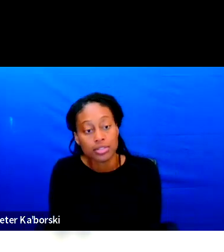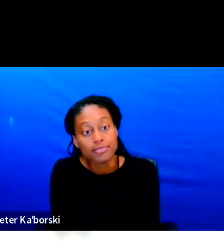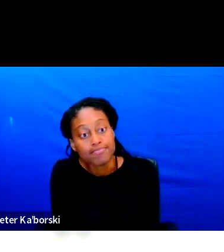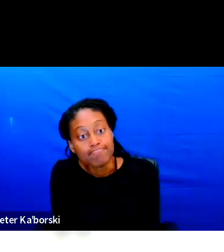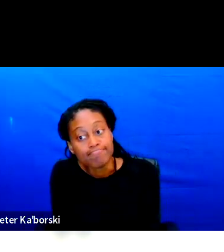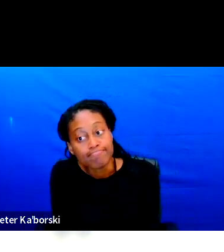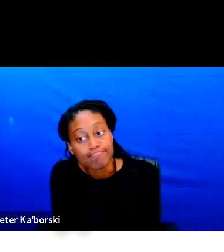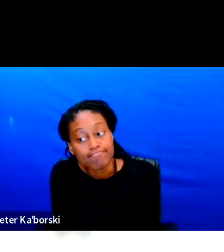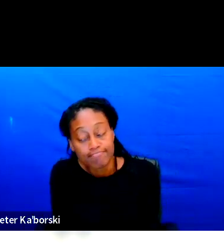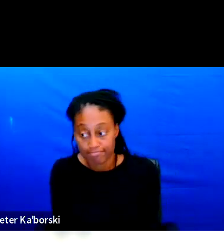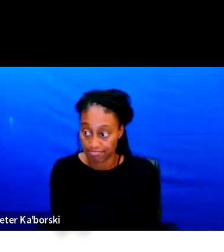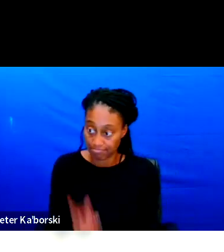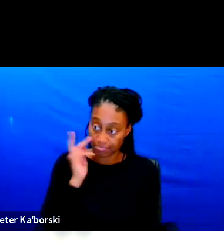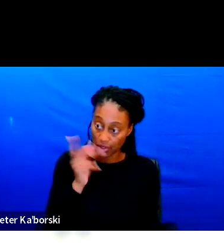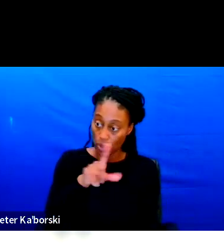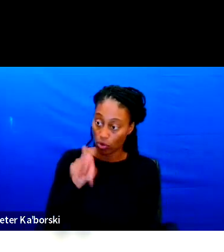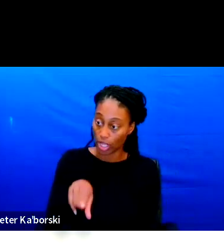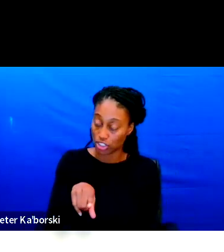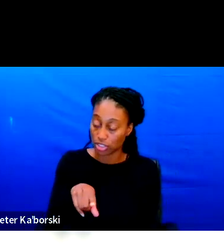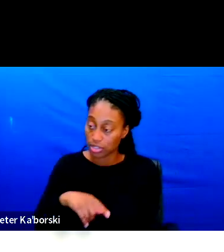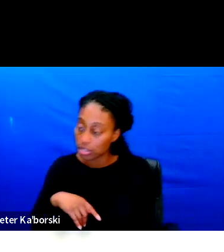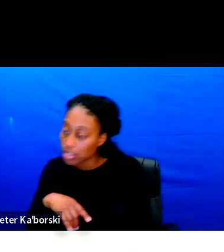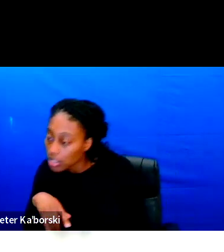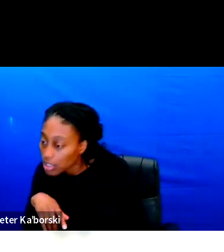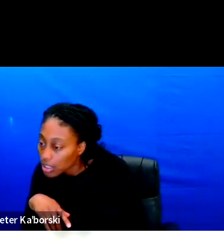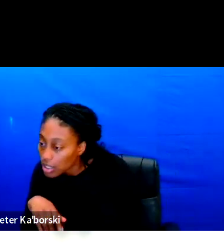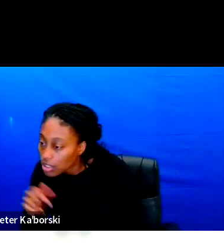Kyle Kleist: I see one of the one of the questions that somebody posted out there was